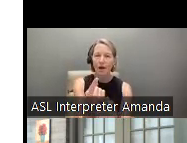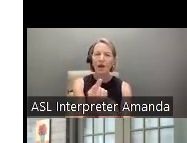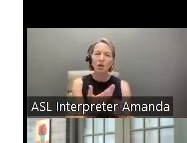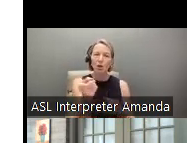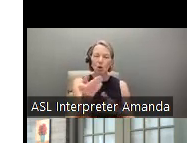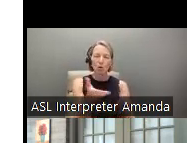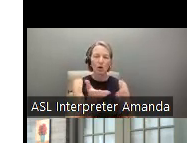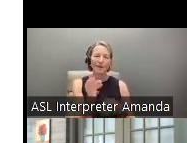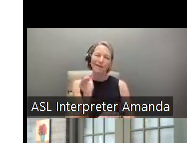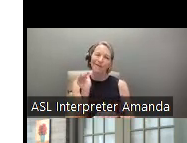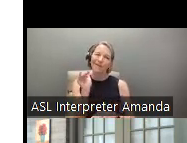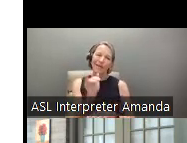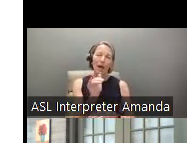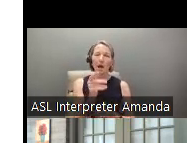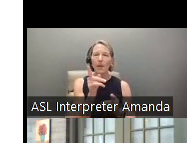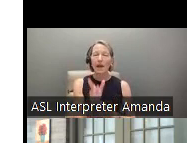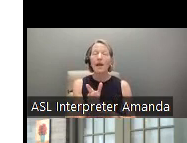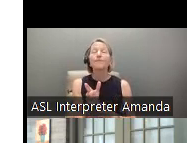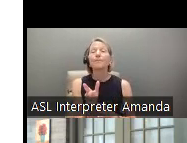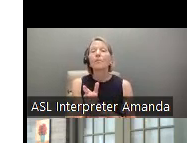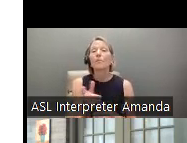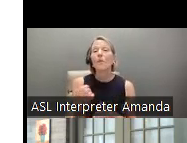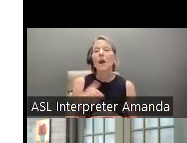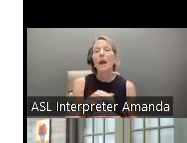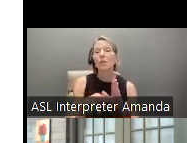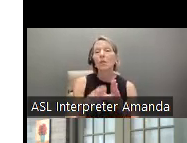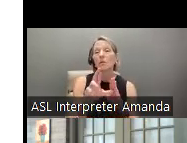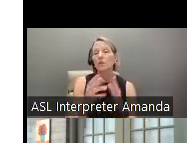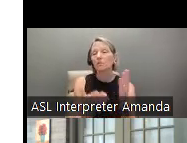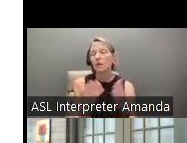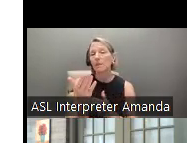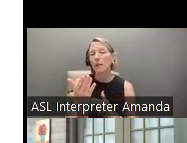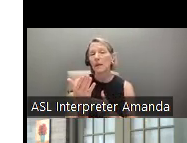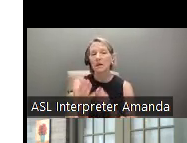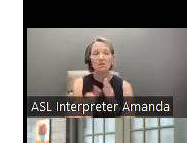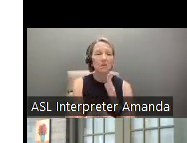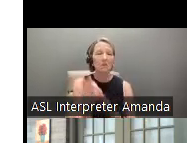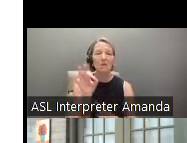payee and then also when we do conduct the reviews there may be we may find no issues that the paid